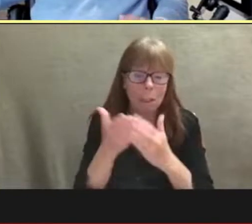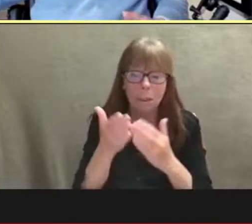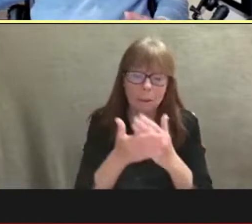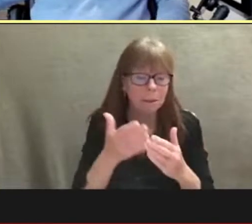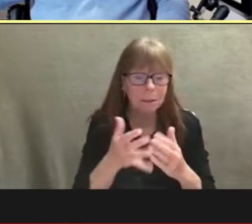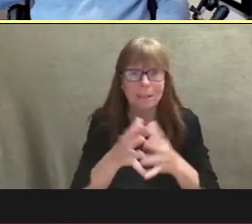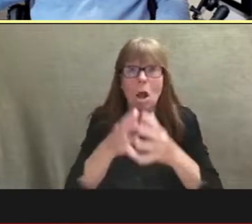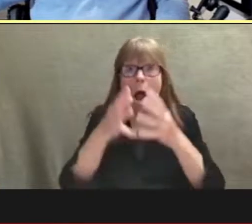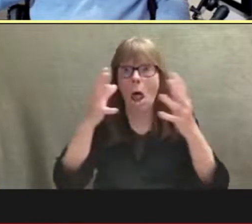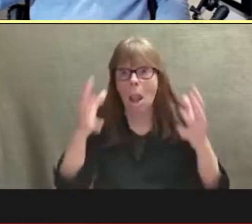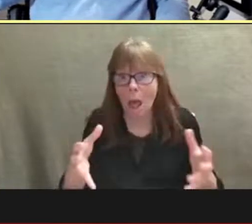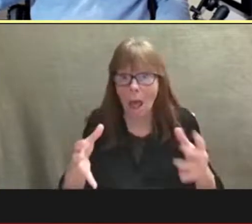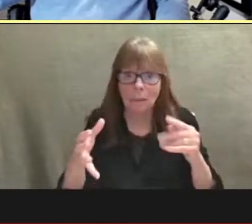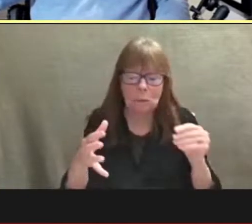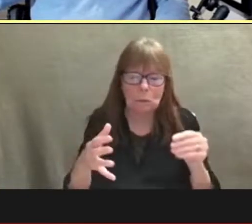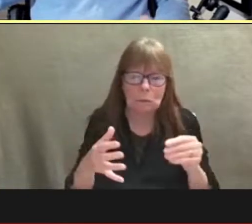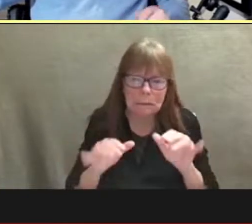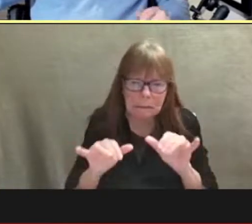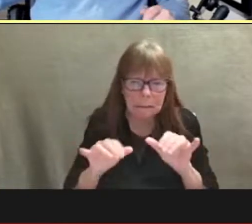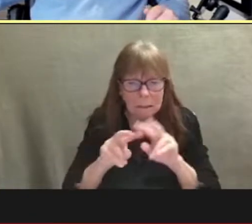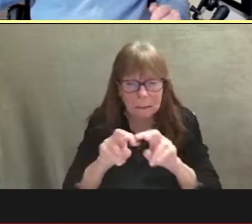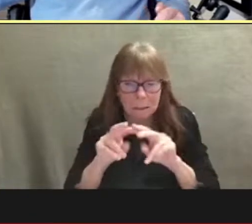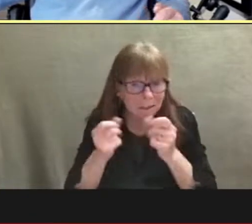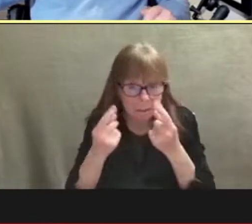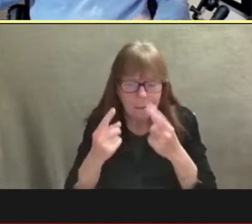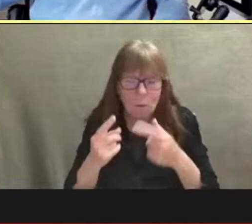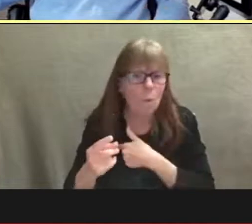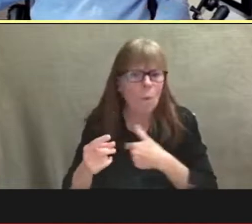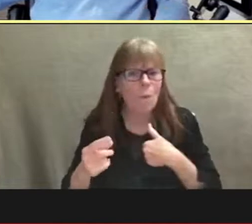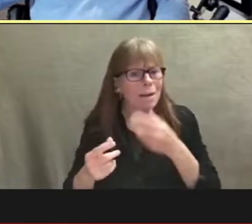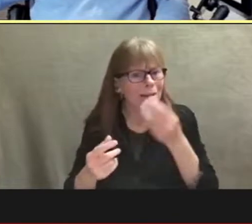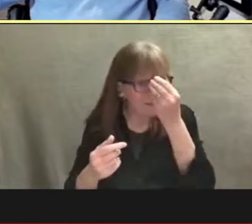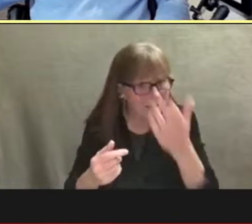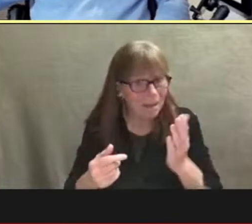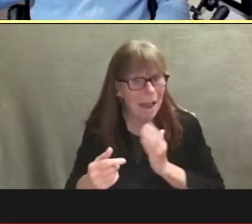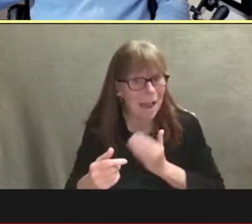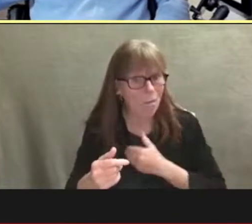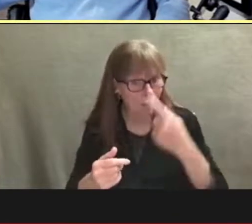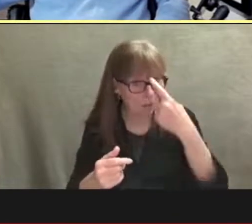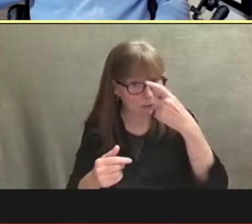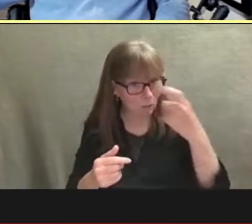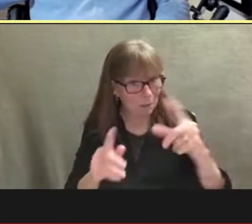our dream team that, if we could only press hard and accomplish a few things initially,